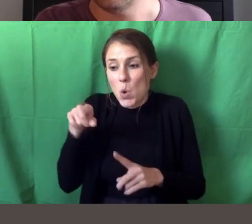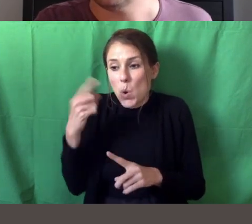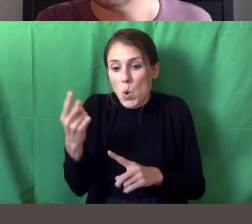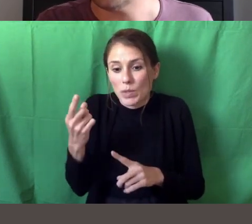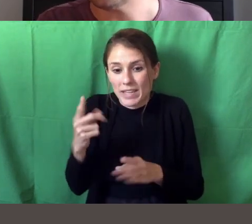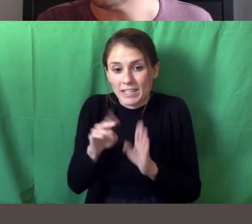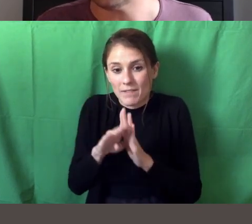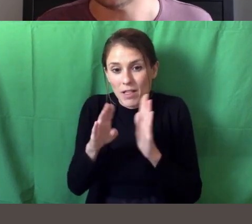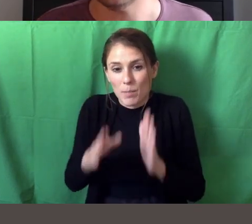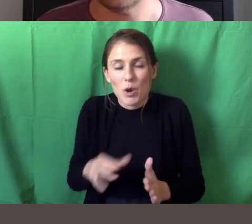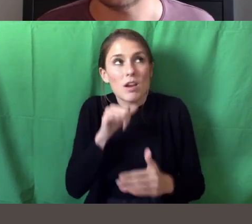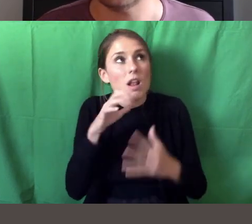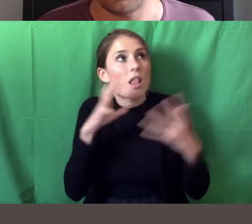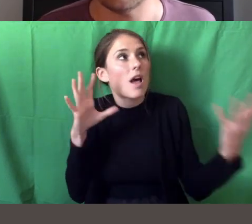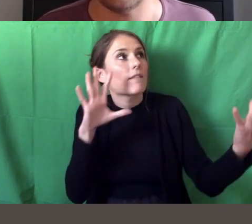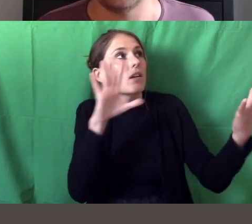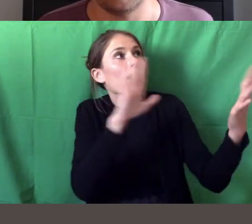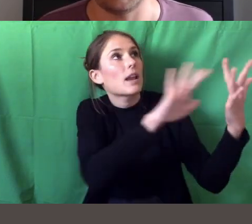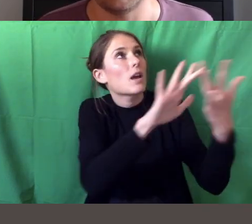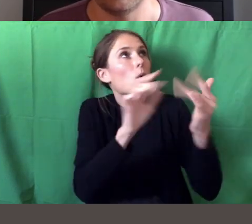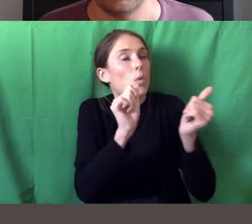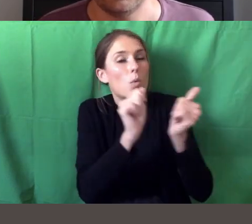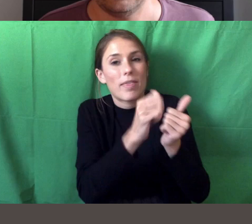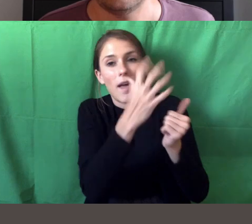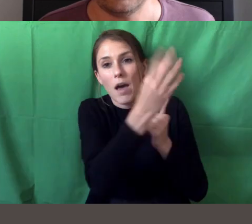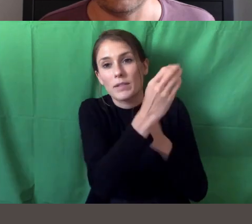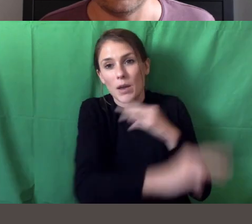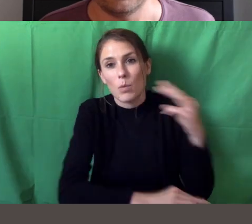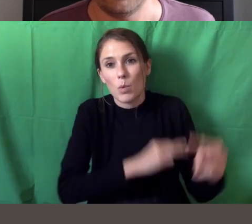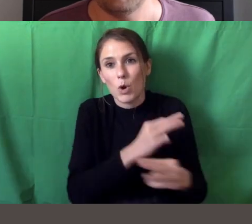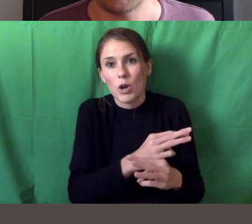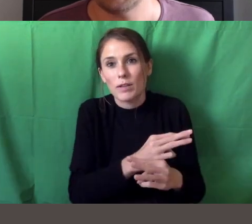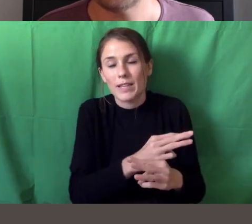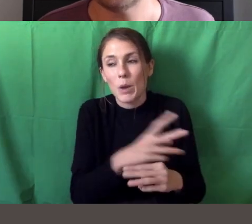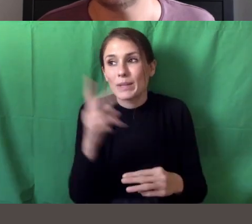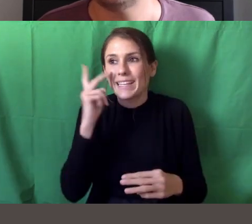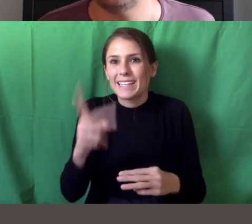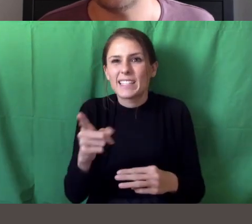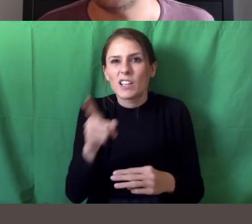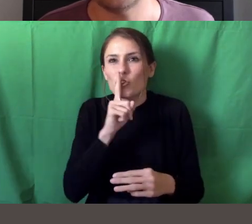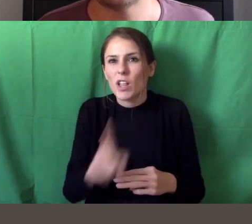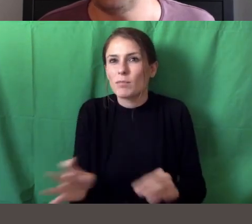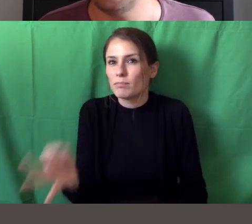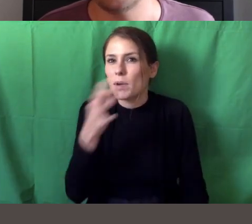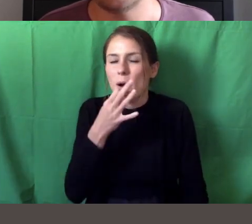developer in my little company with not a lot of contact to the outside world. And then